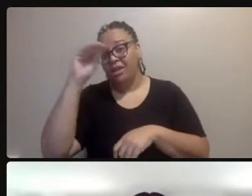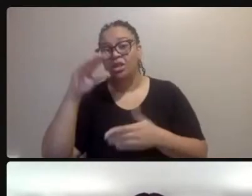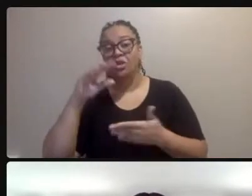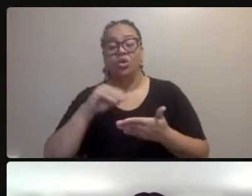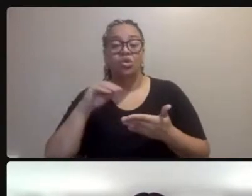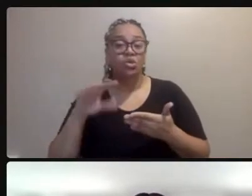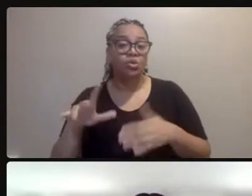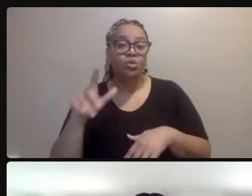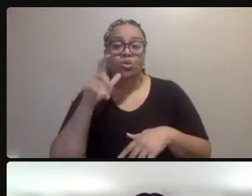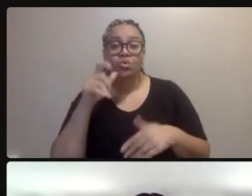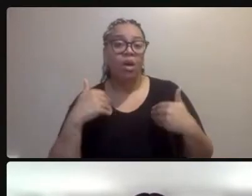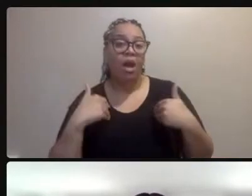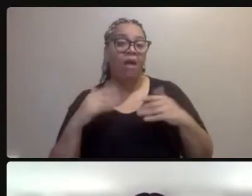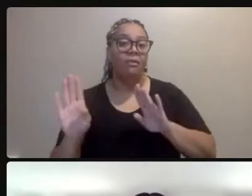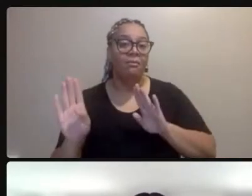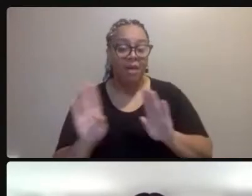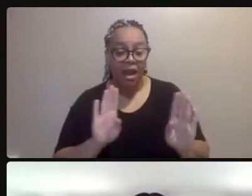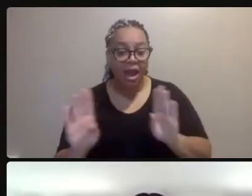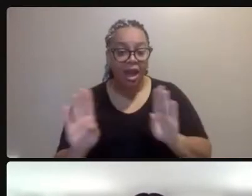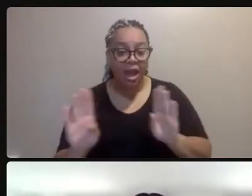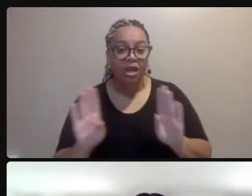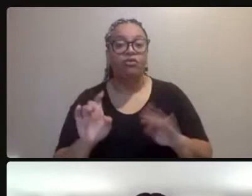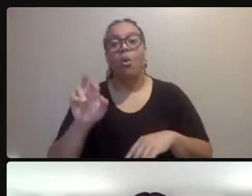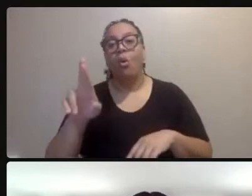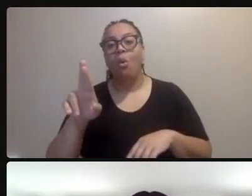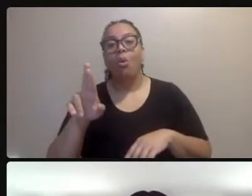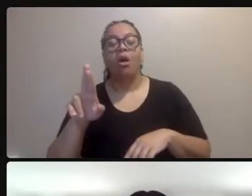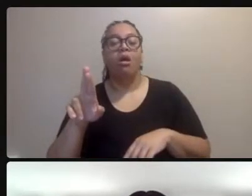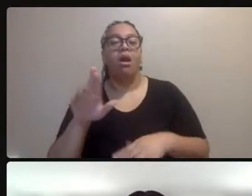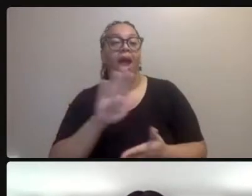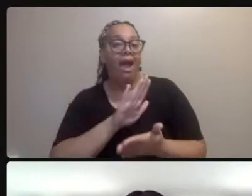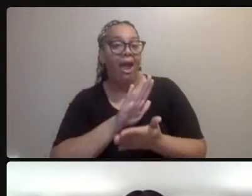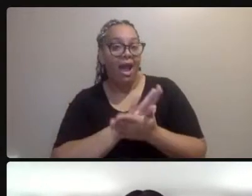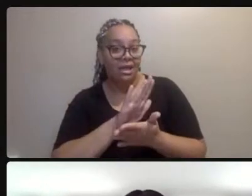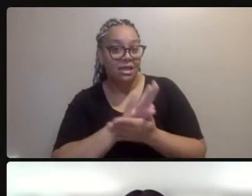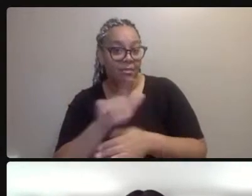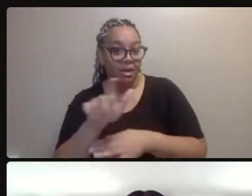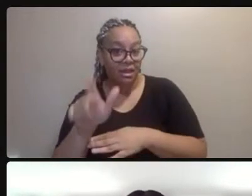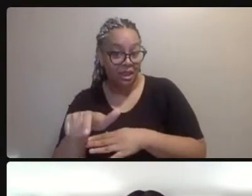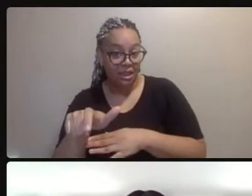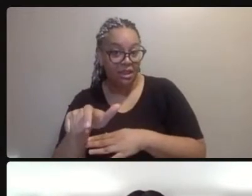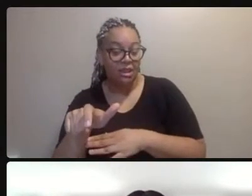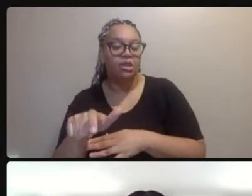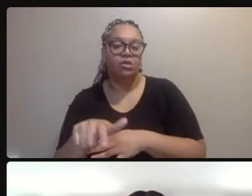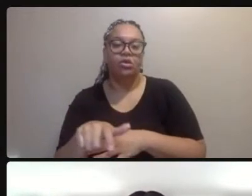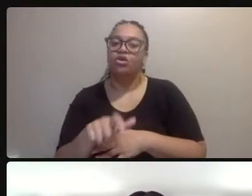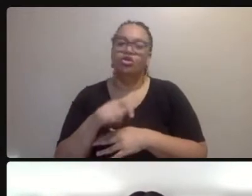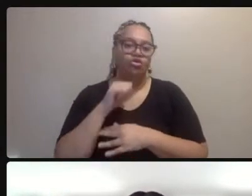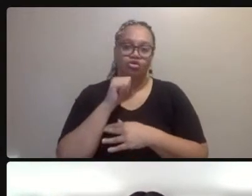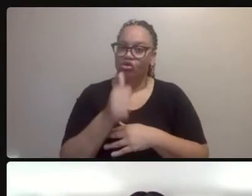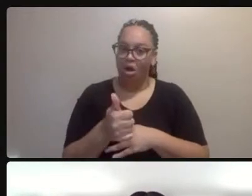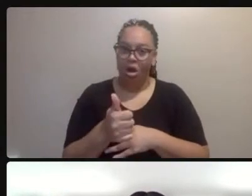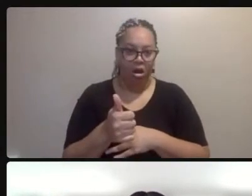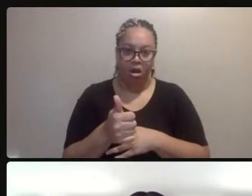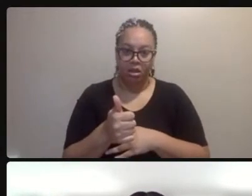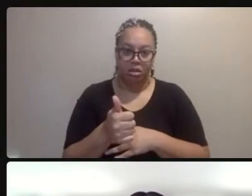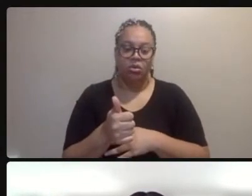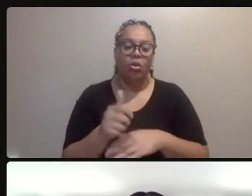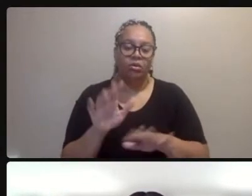RESTRICTIVE ENVIRONMENT HAS